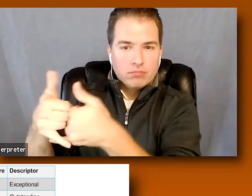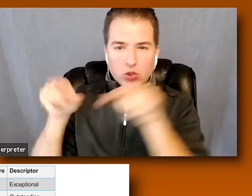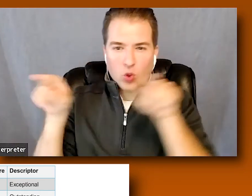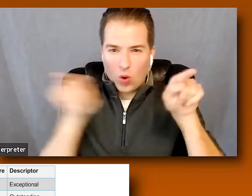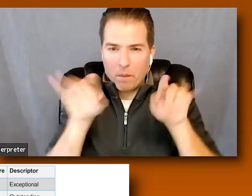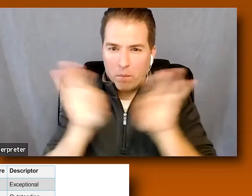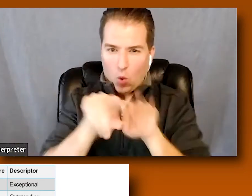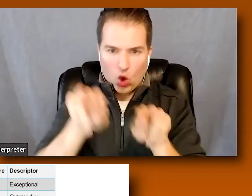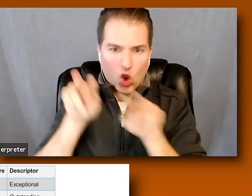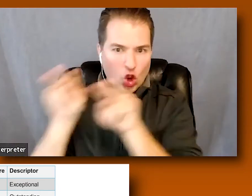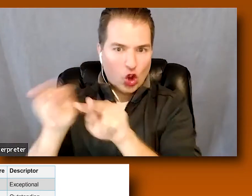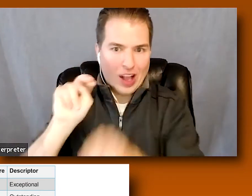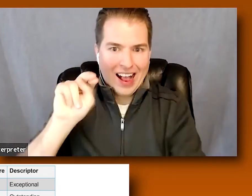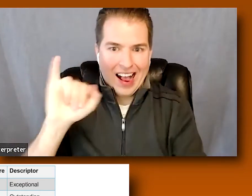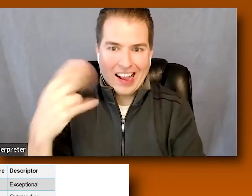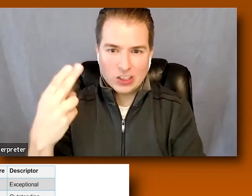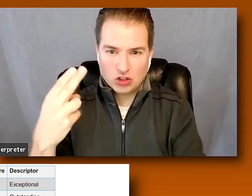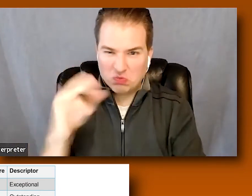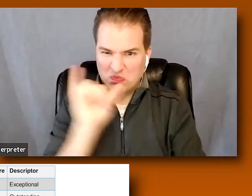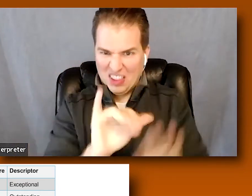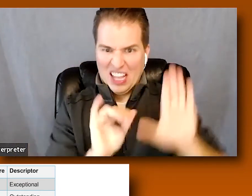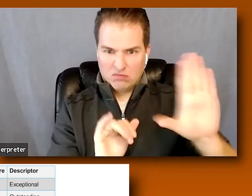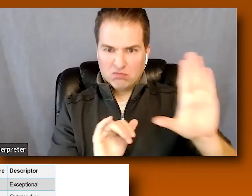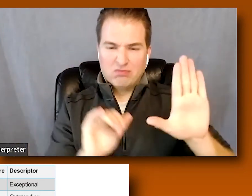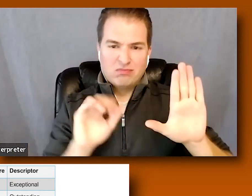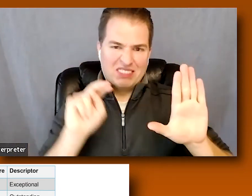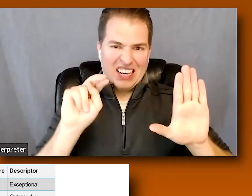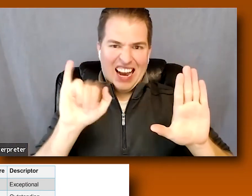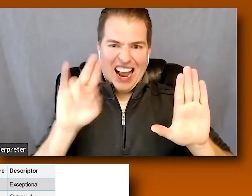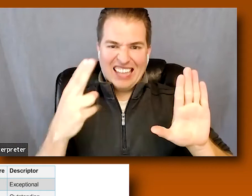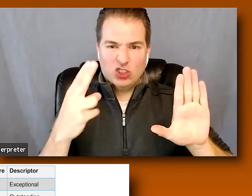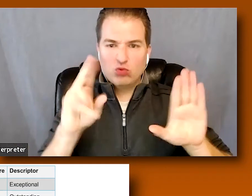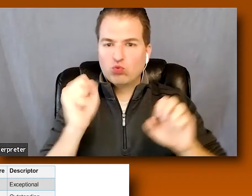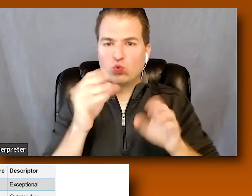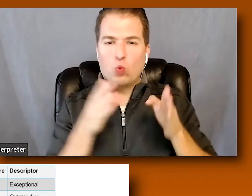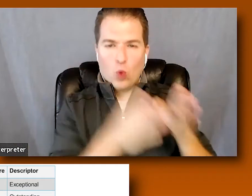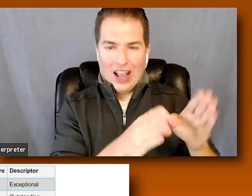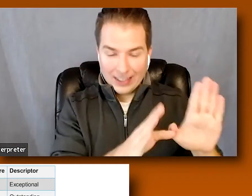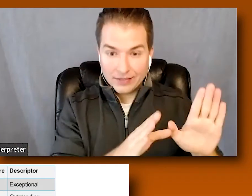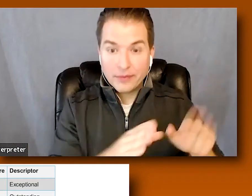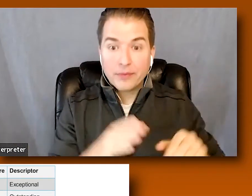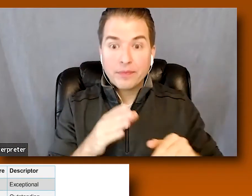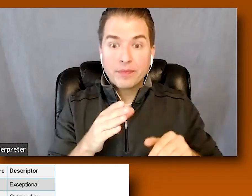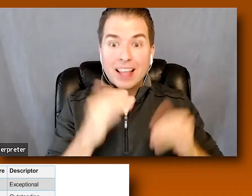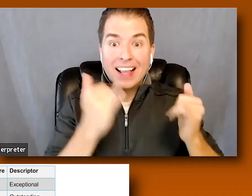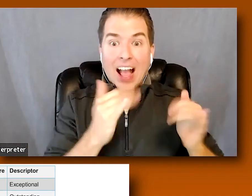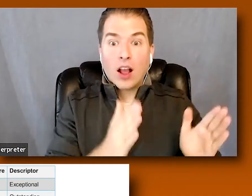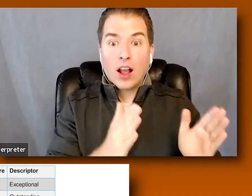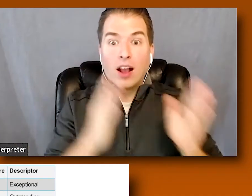That's the overview on NIH. I'm gonna go ahead and move into NSF. This one will go a little bit quicker, I feel.